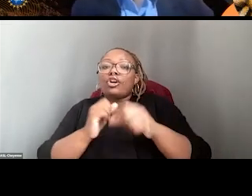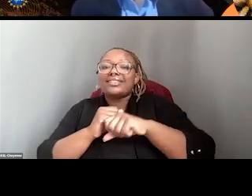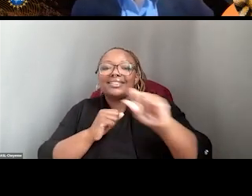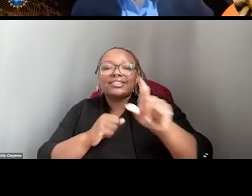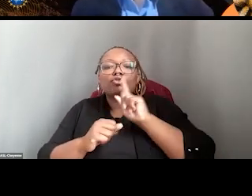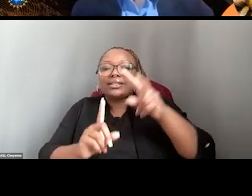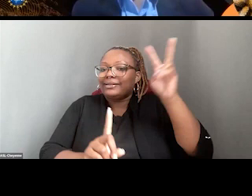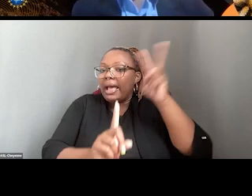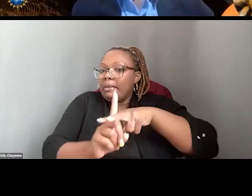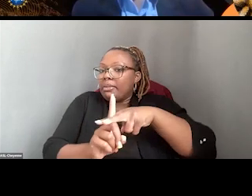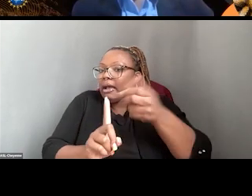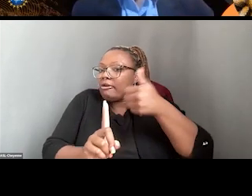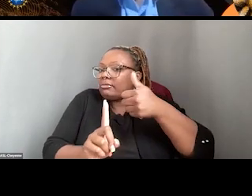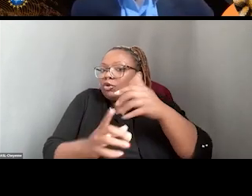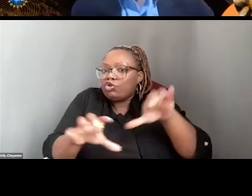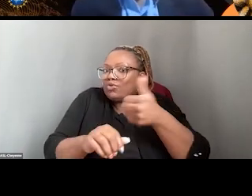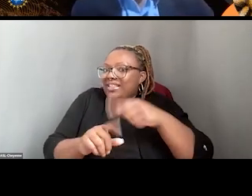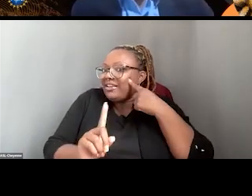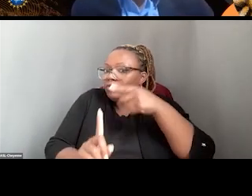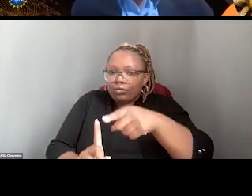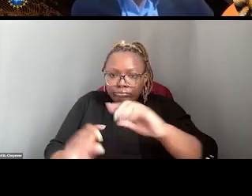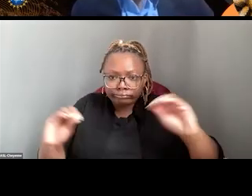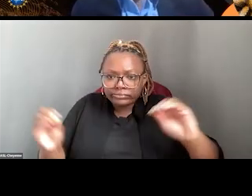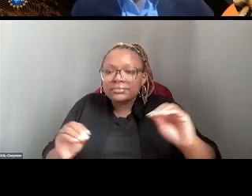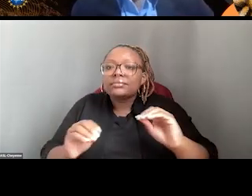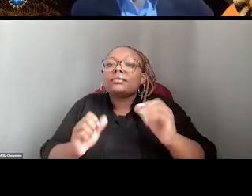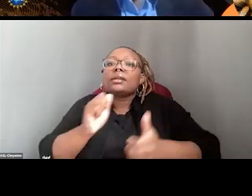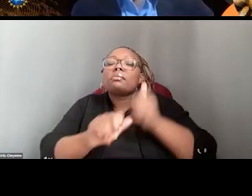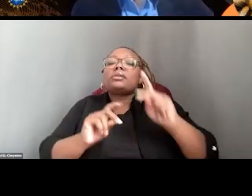I know a lot of people think, "We can request to have a no-cost extension"